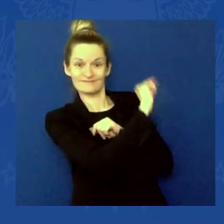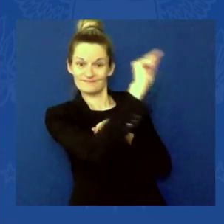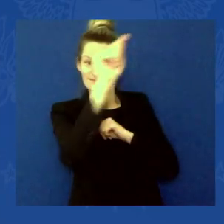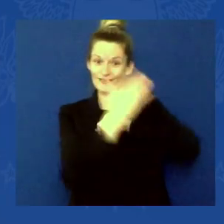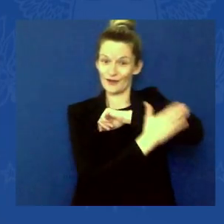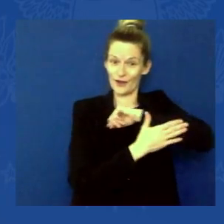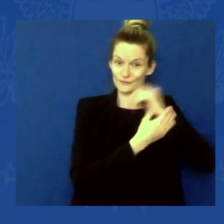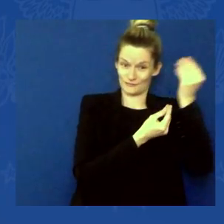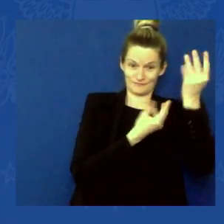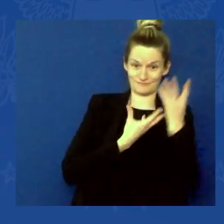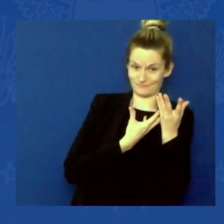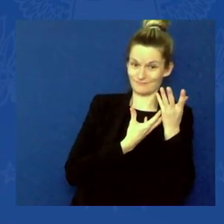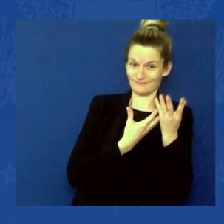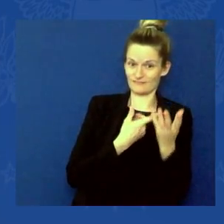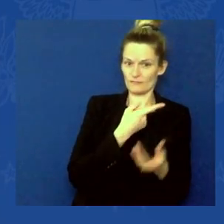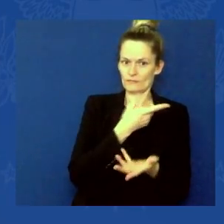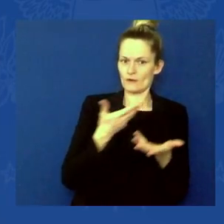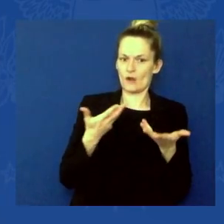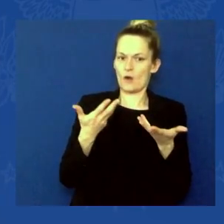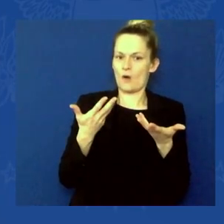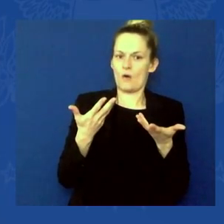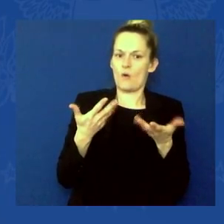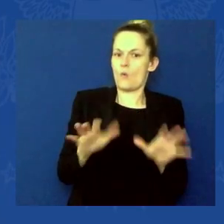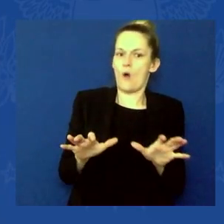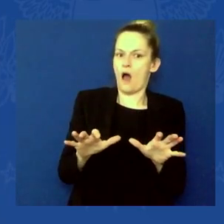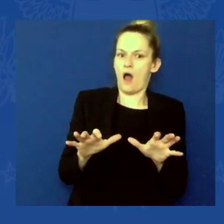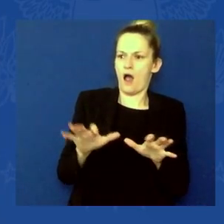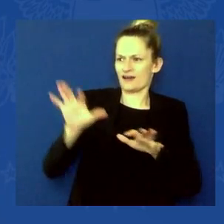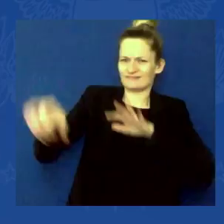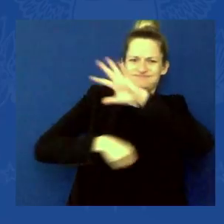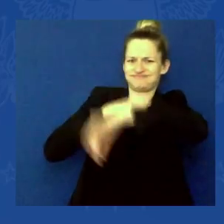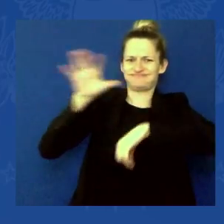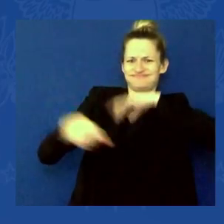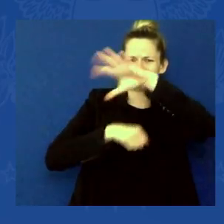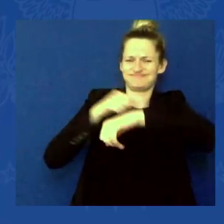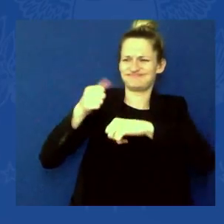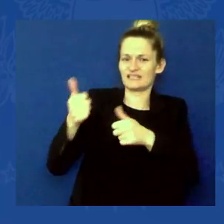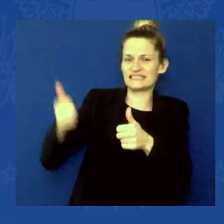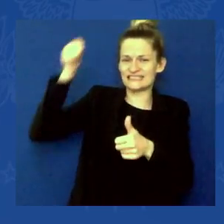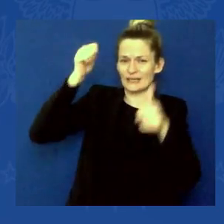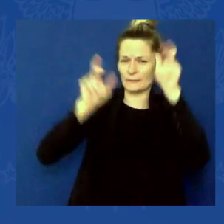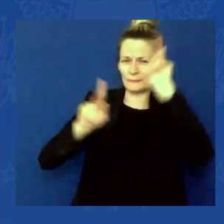But they -- so, all of this is all just talk now. All just talk now.